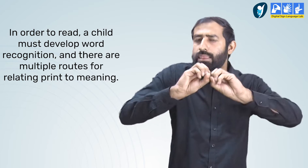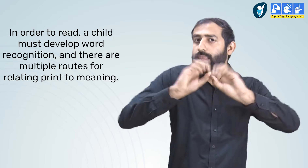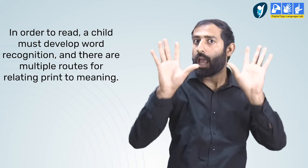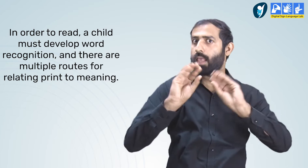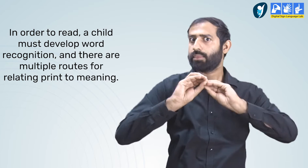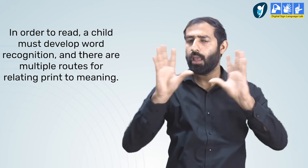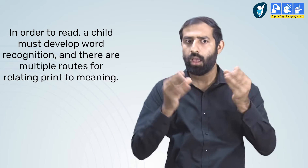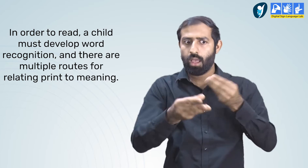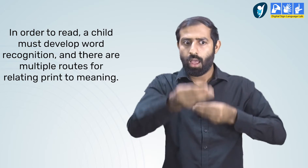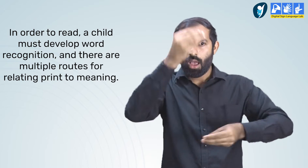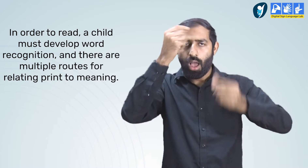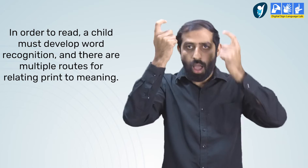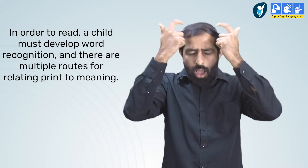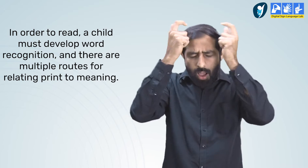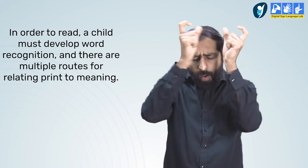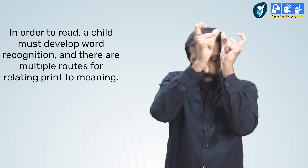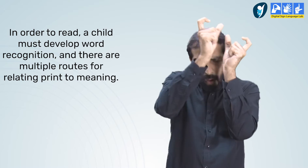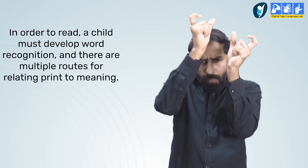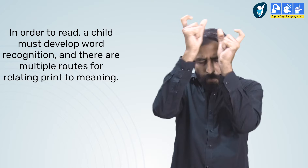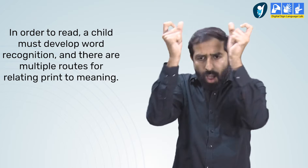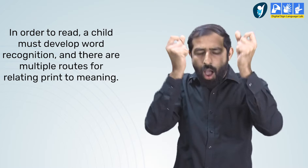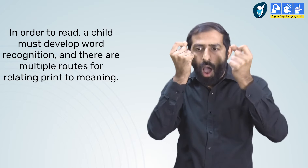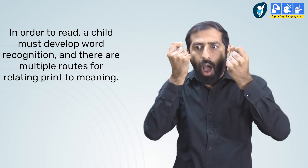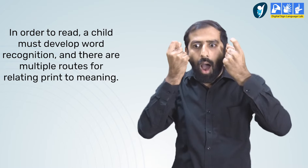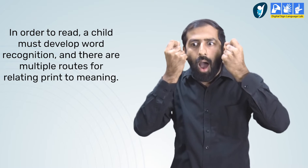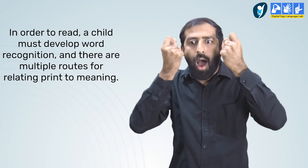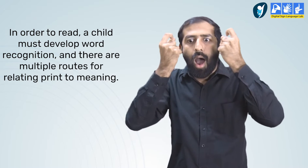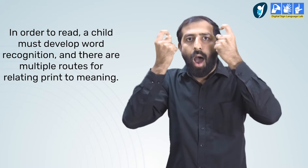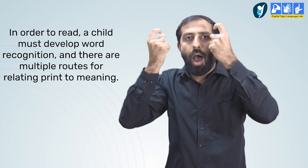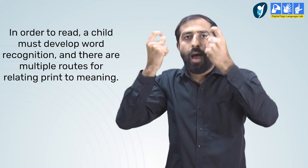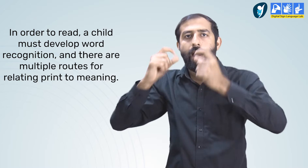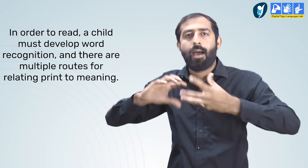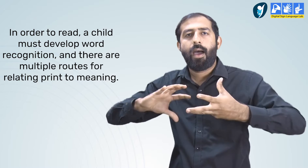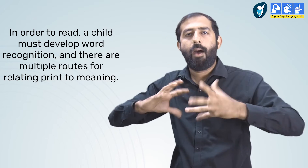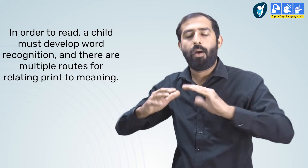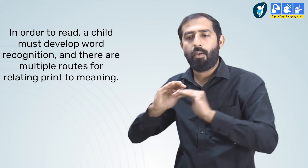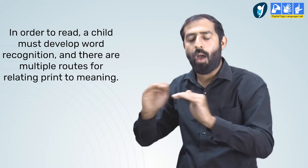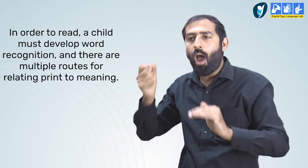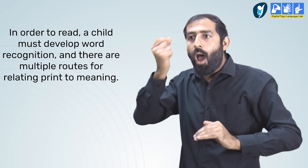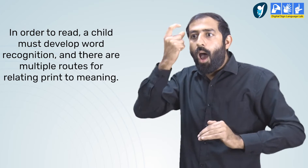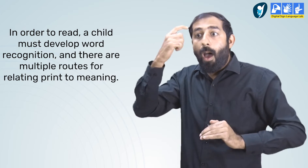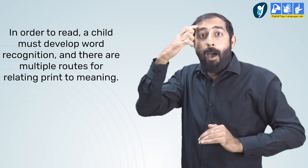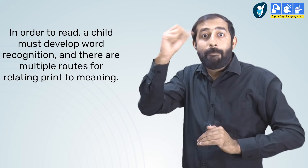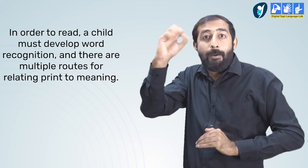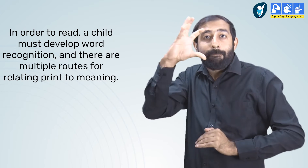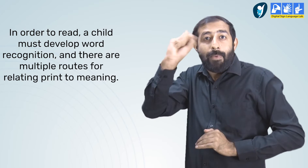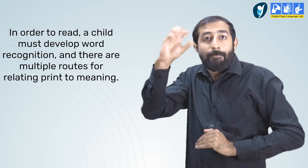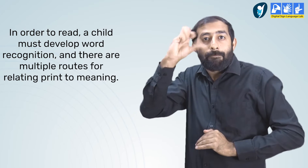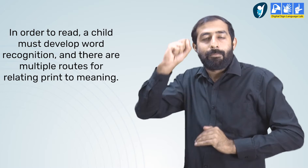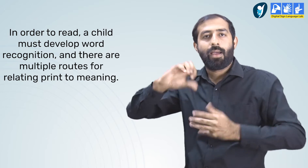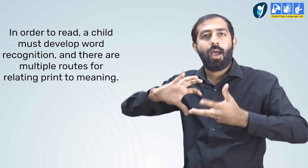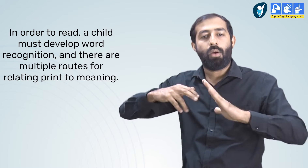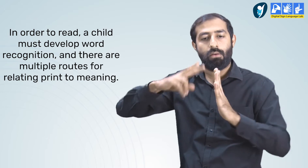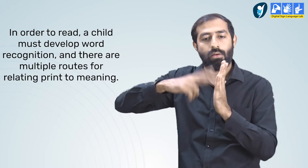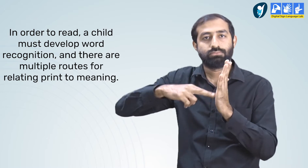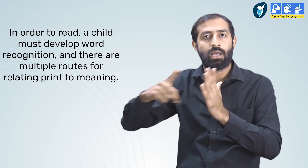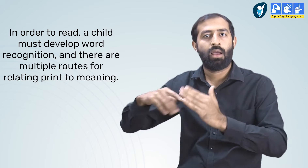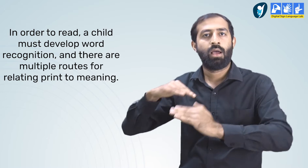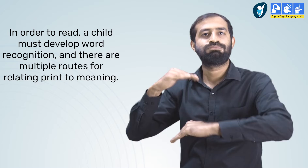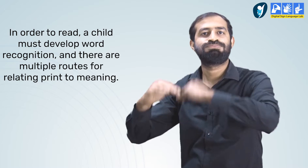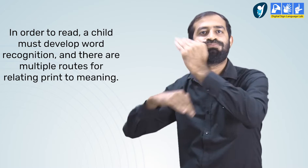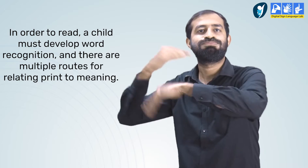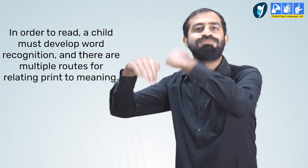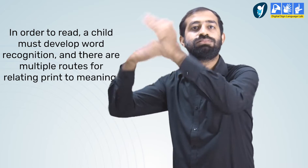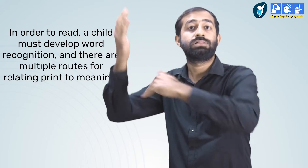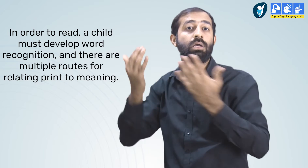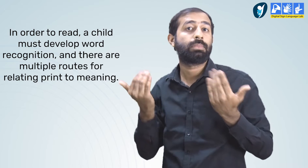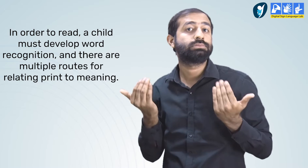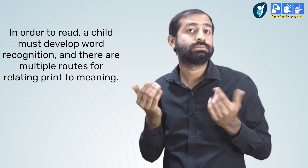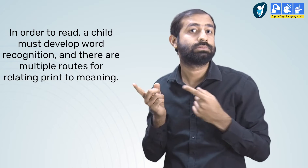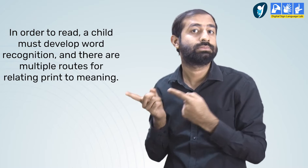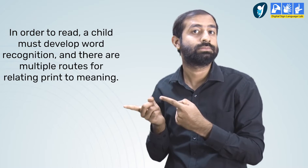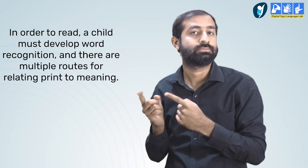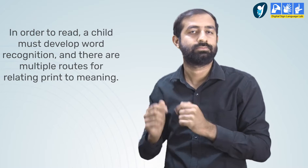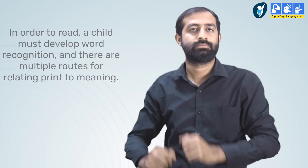And develop by understanding the meaning of the written words.